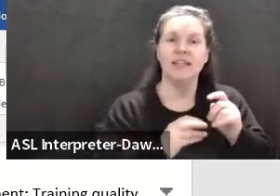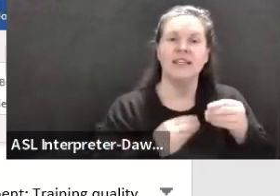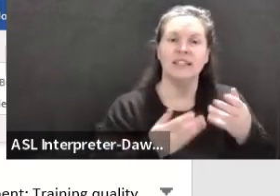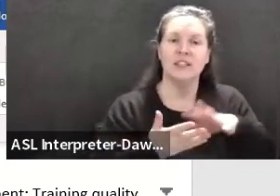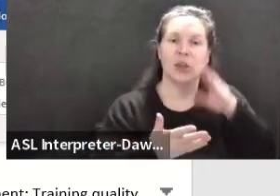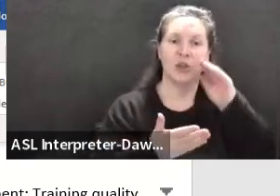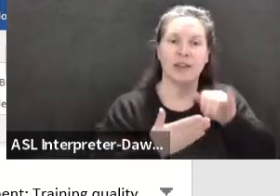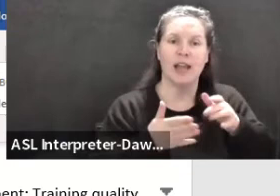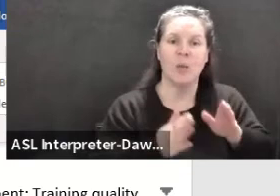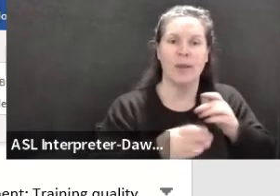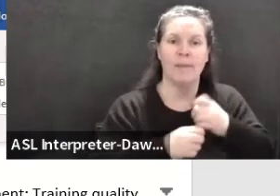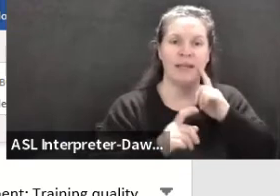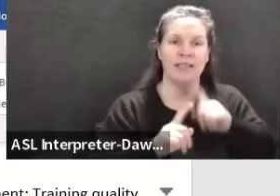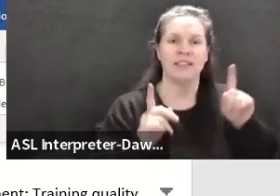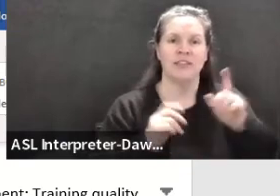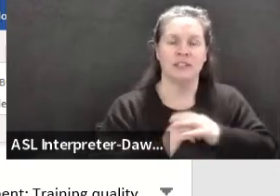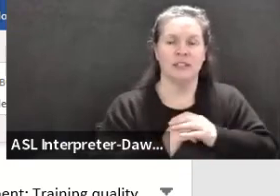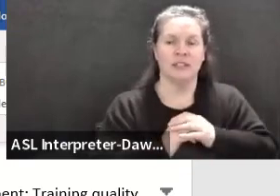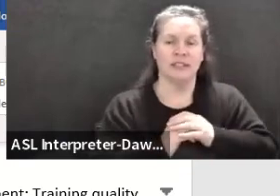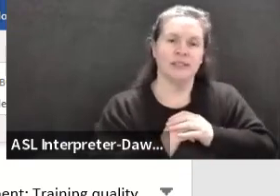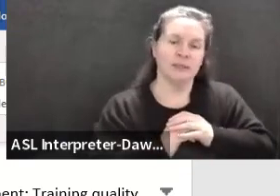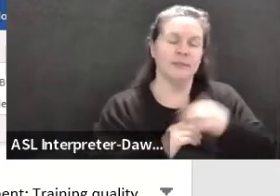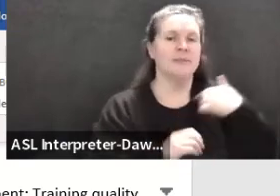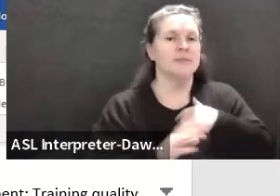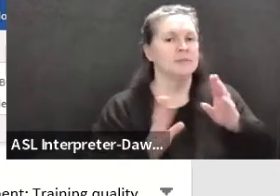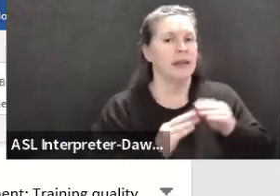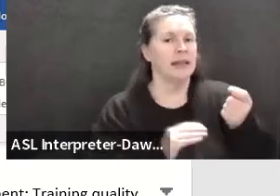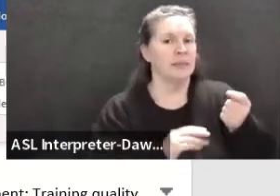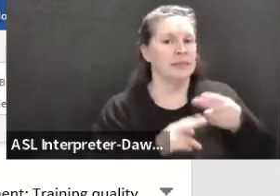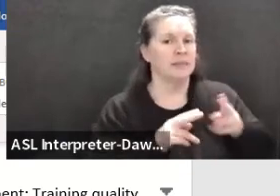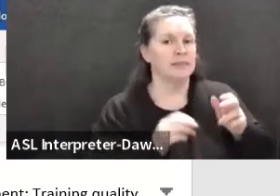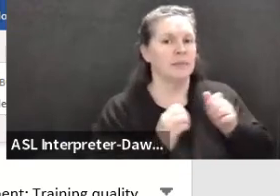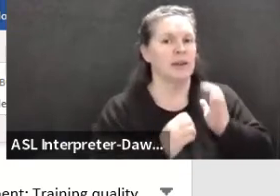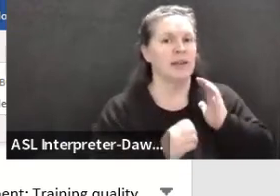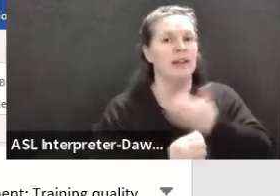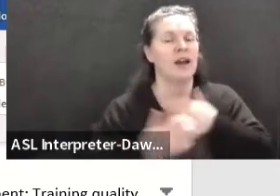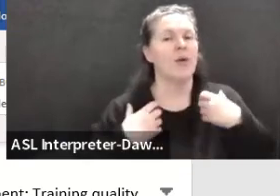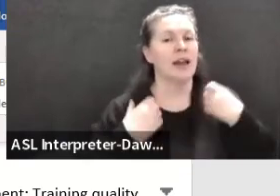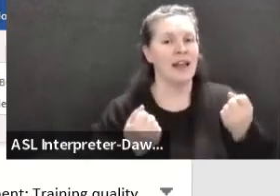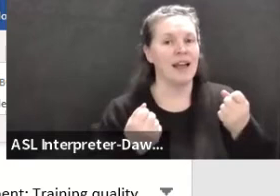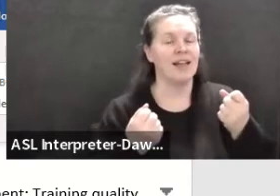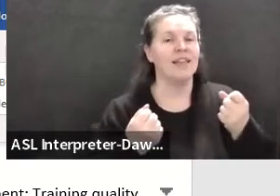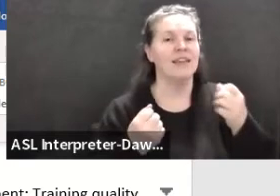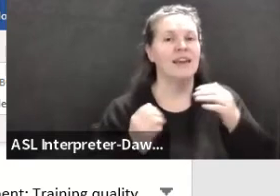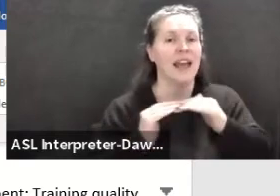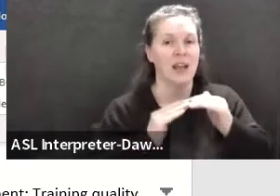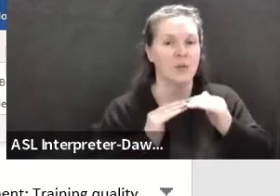And so we met a little bit with our health and equity and justice manager,